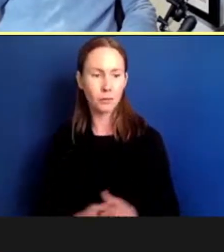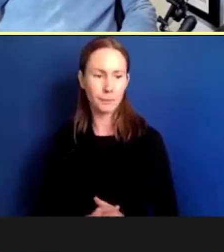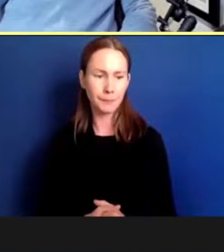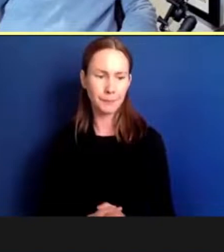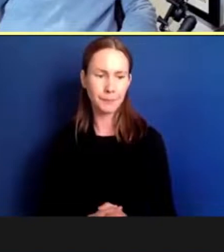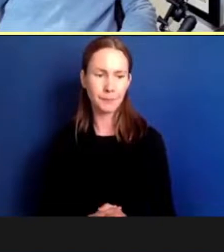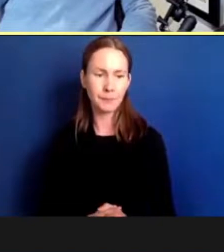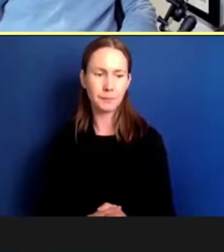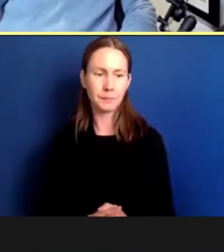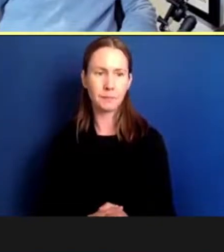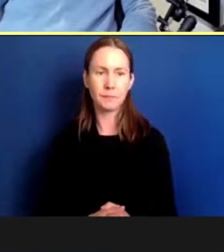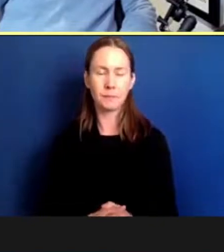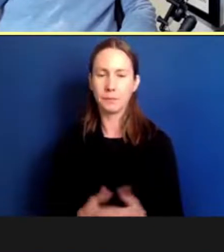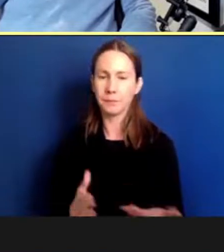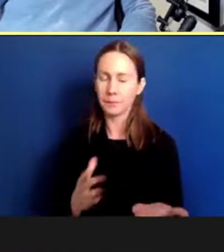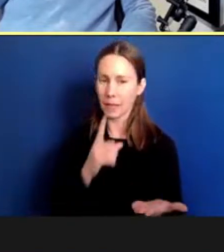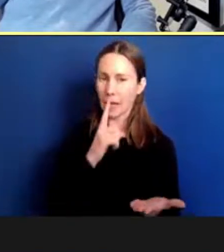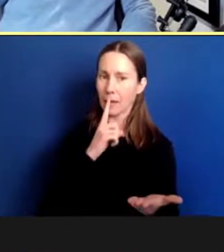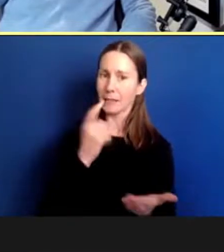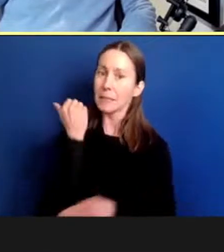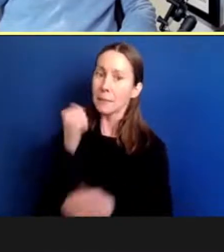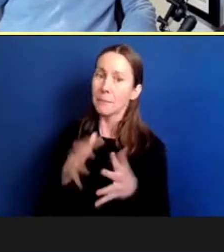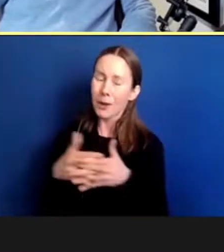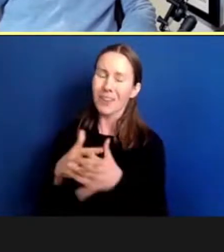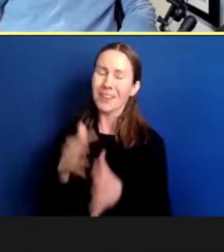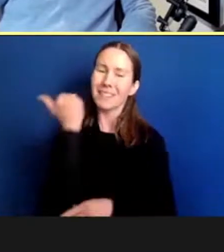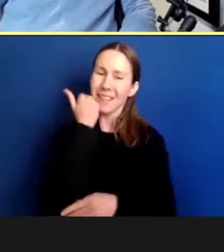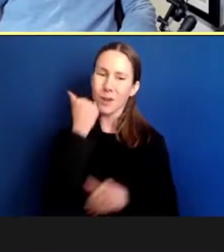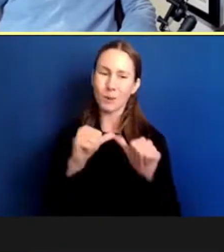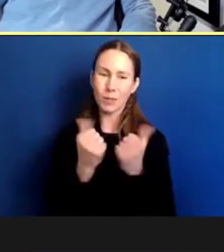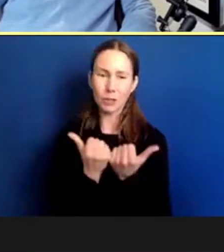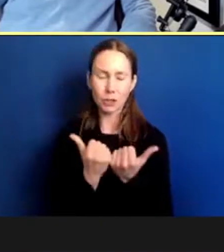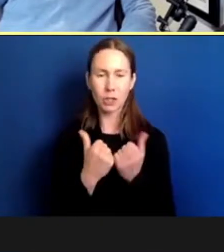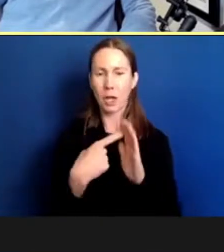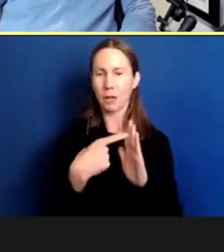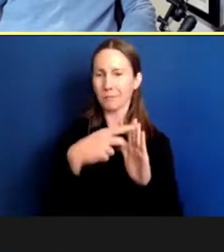American Dental Association’s Principles of Ethics and Code of Professional Conduct.